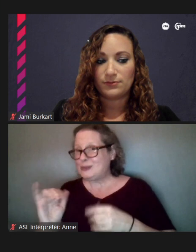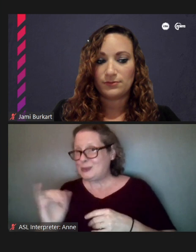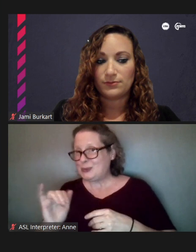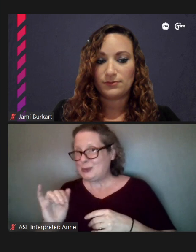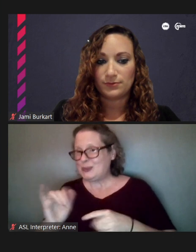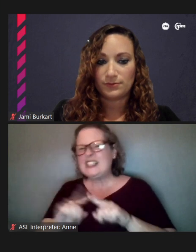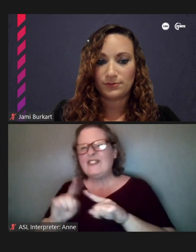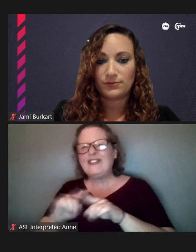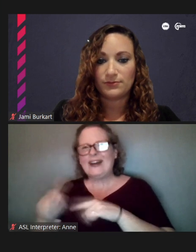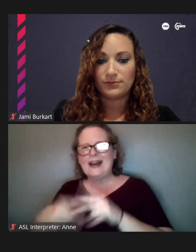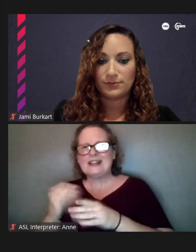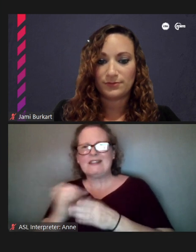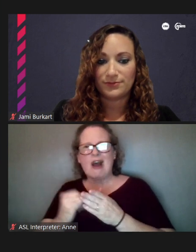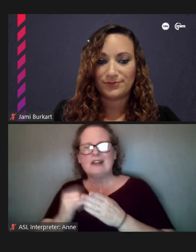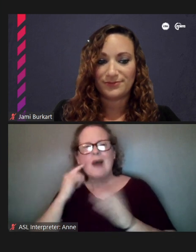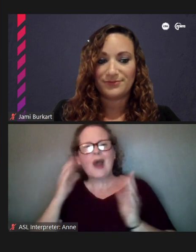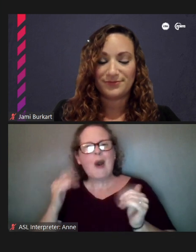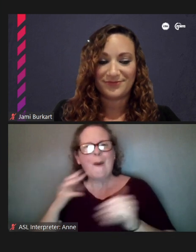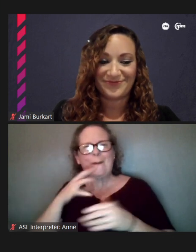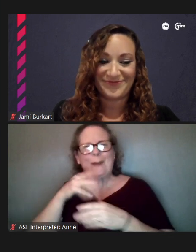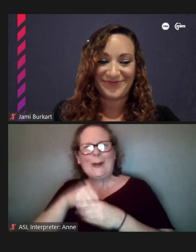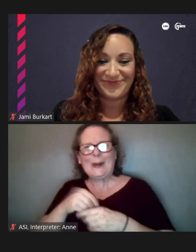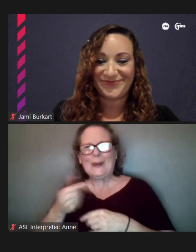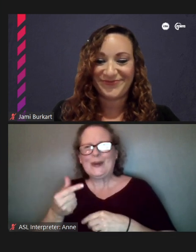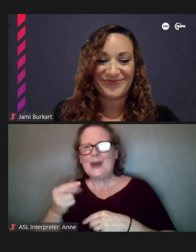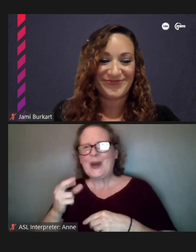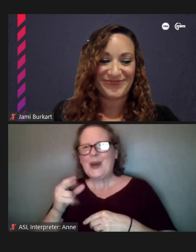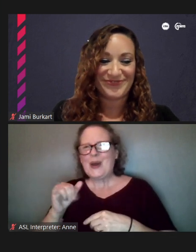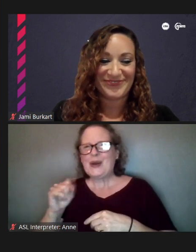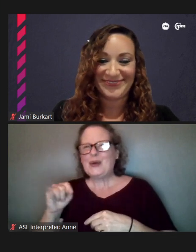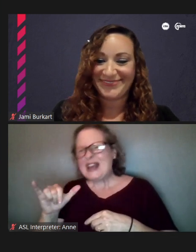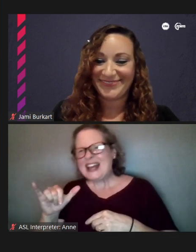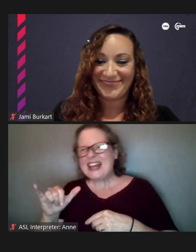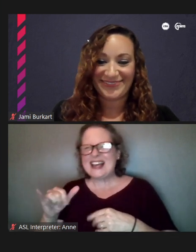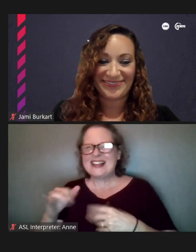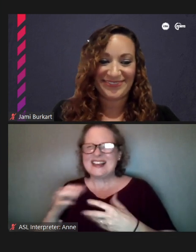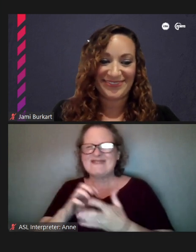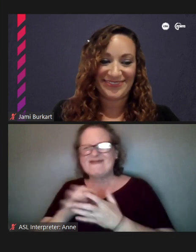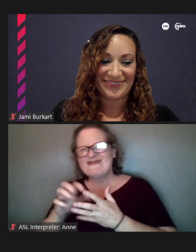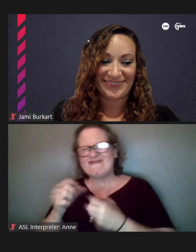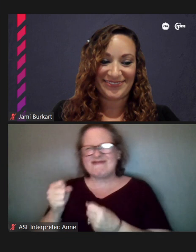hope you can stick grittiness in there somewhere. That's my addition. Thank you so much, everybody.